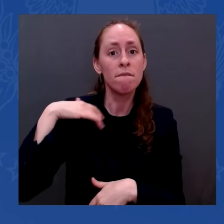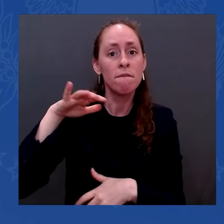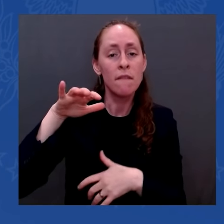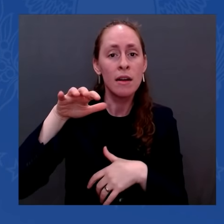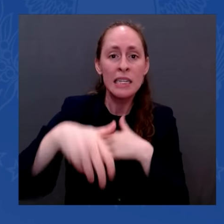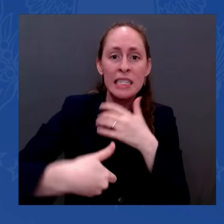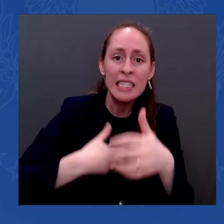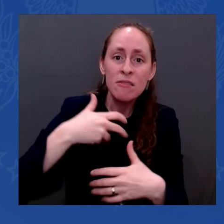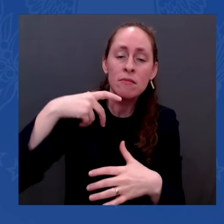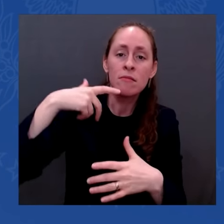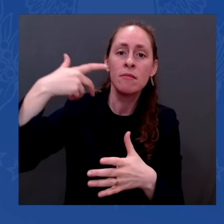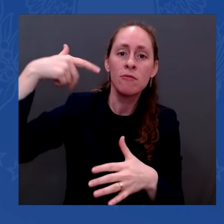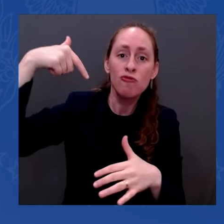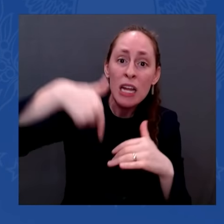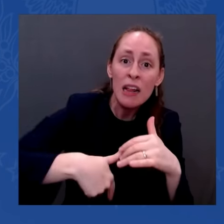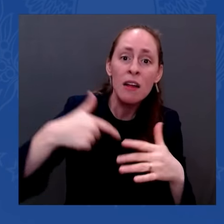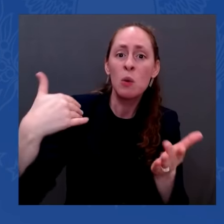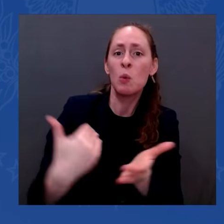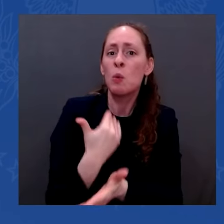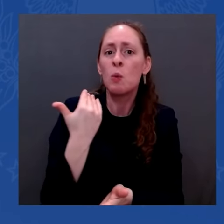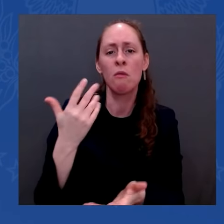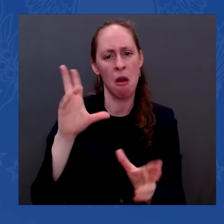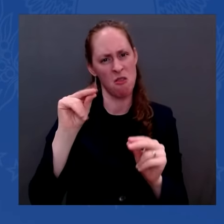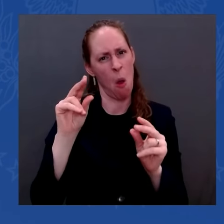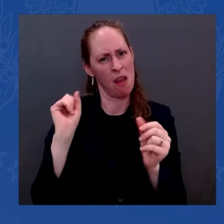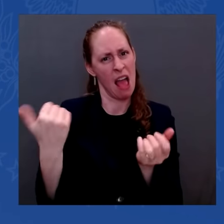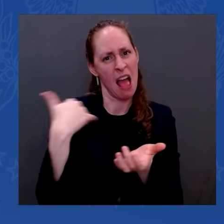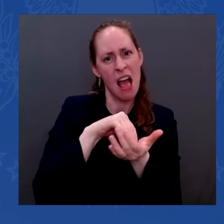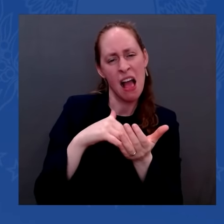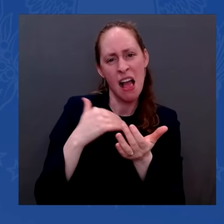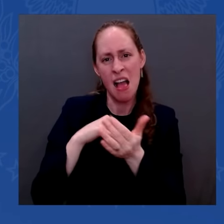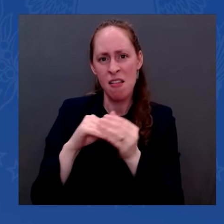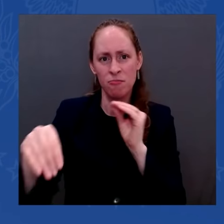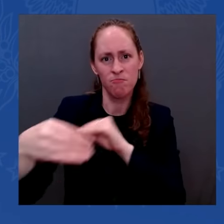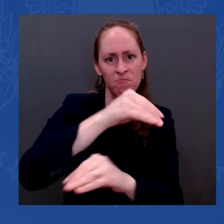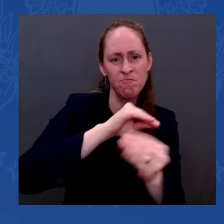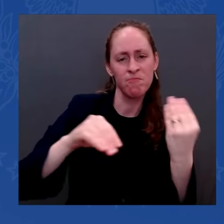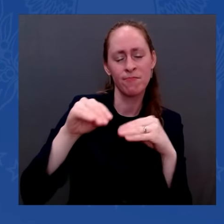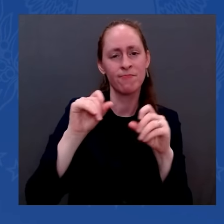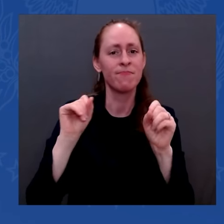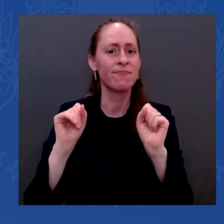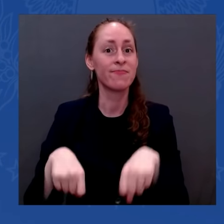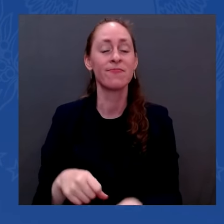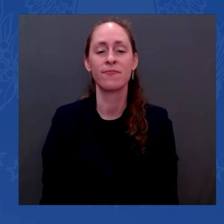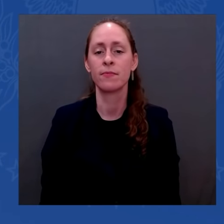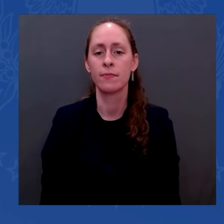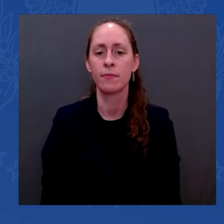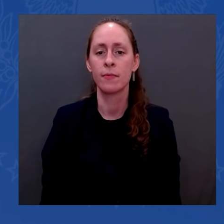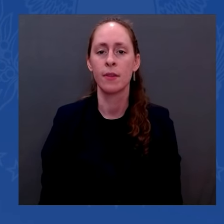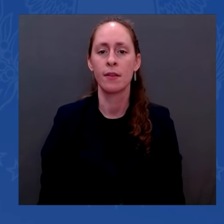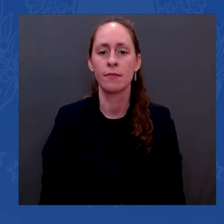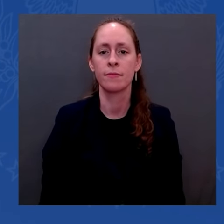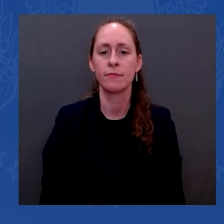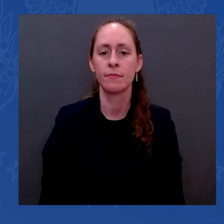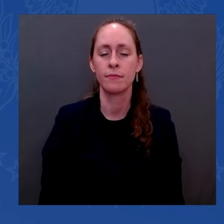They're also going to set America up to lead the world in building a clean energy economy and the clean energy future.